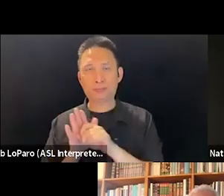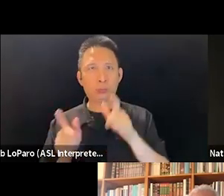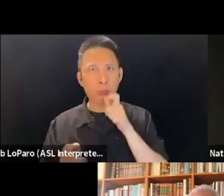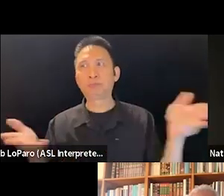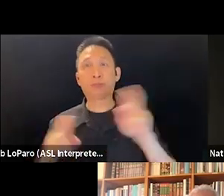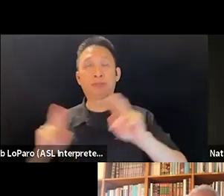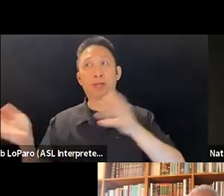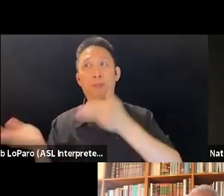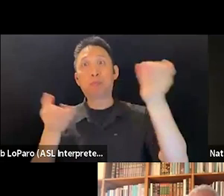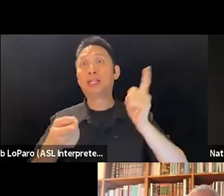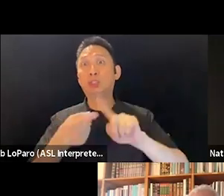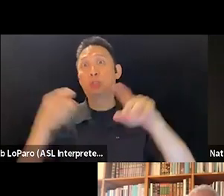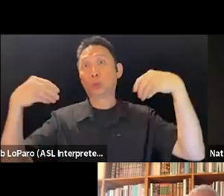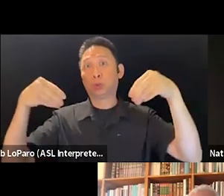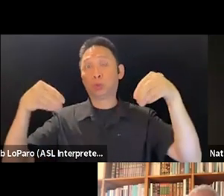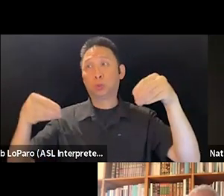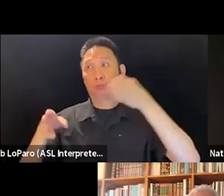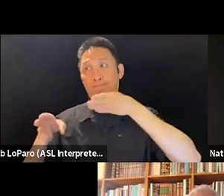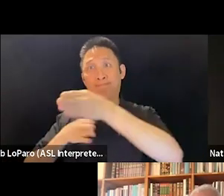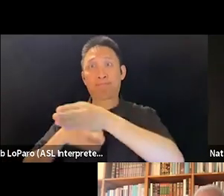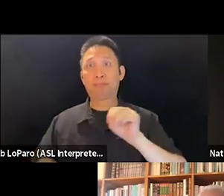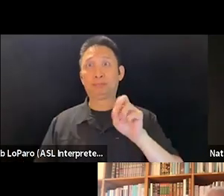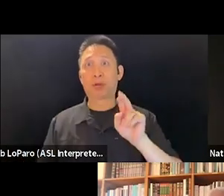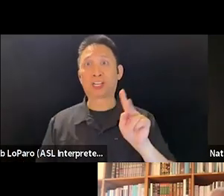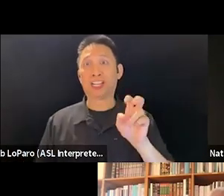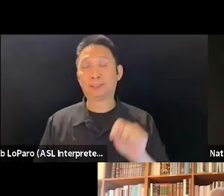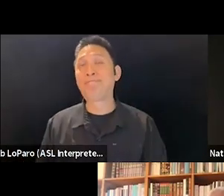And I think Adel I like to ask one of the questions here